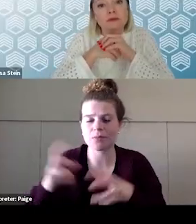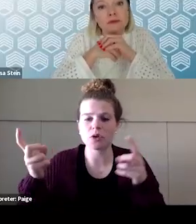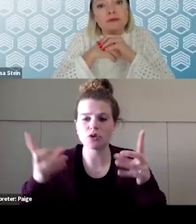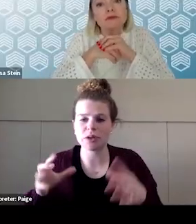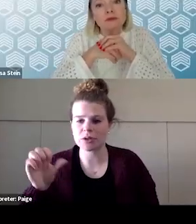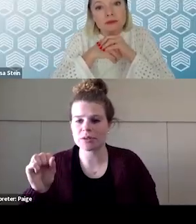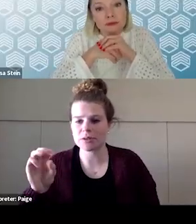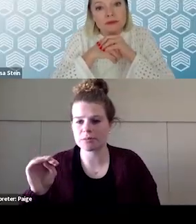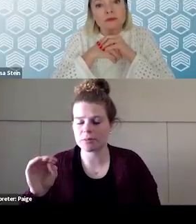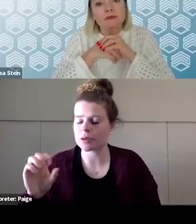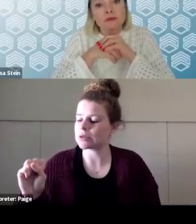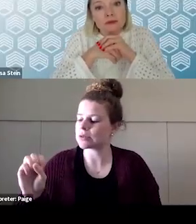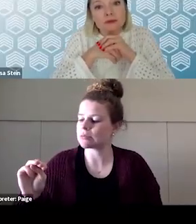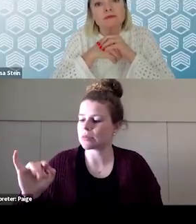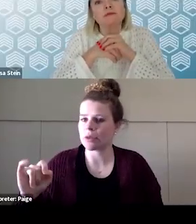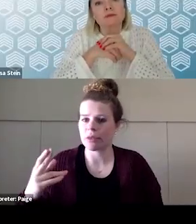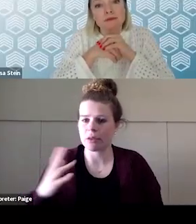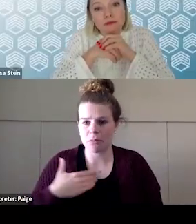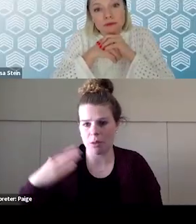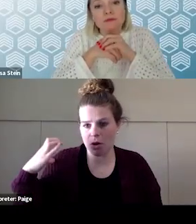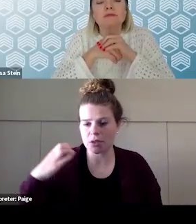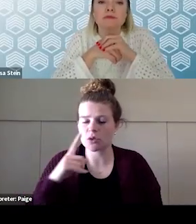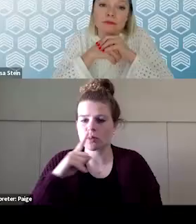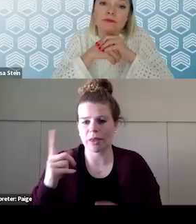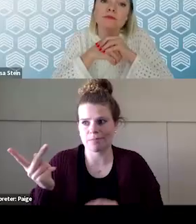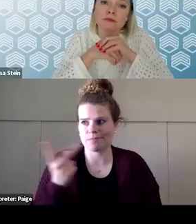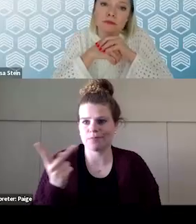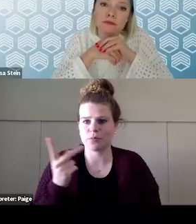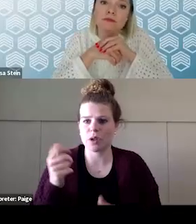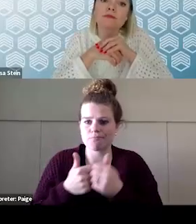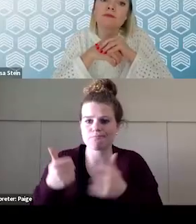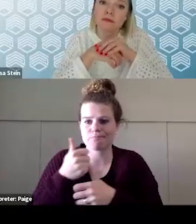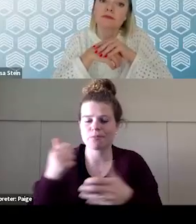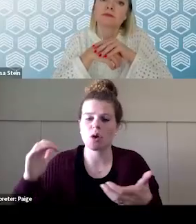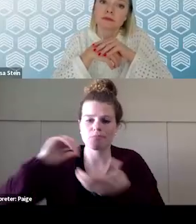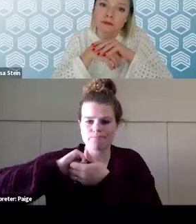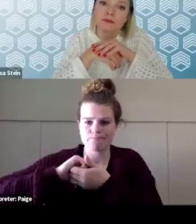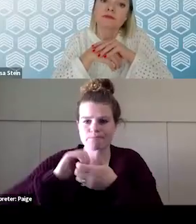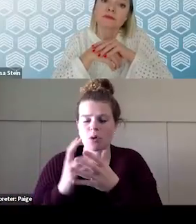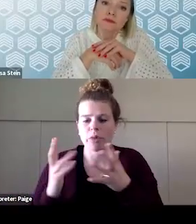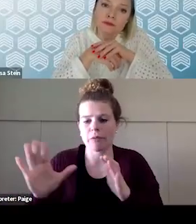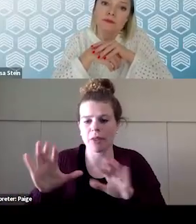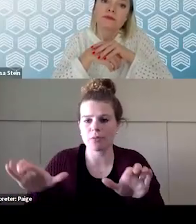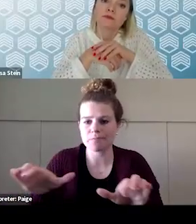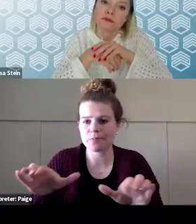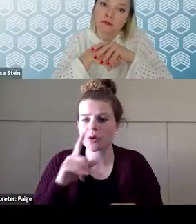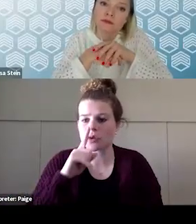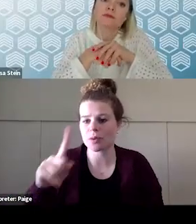really made it a priority to partner in a lot of the things that they were doing. So it really came from top down